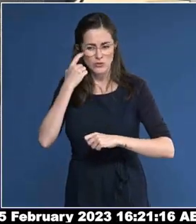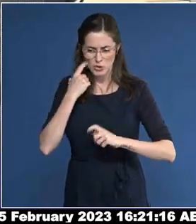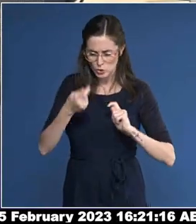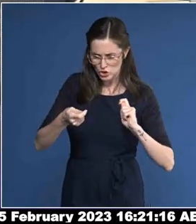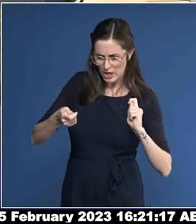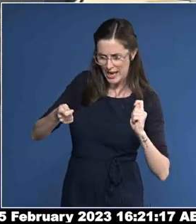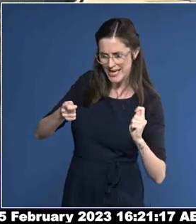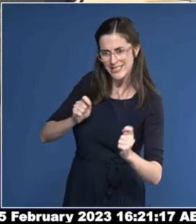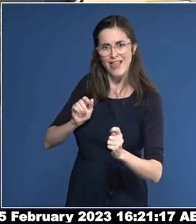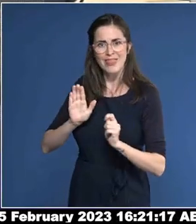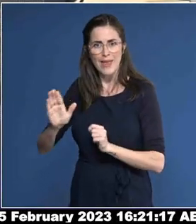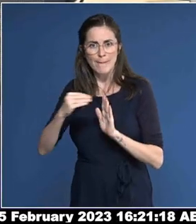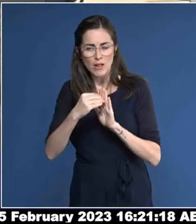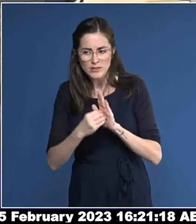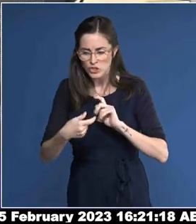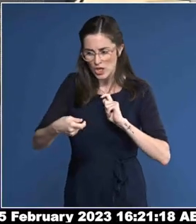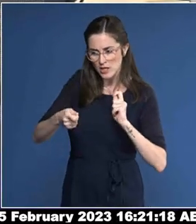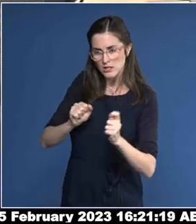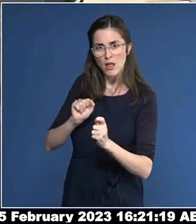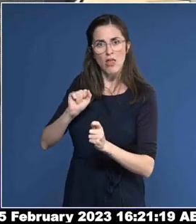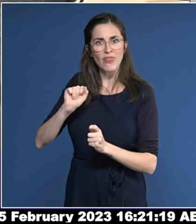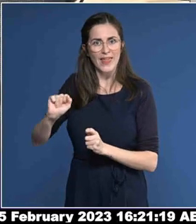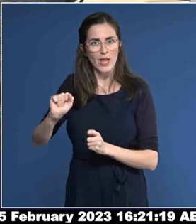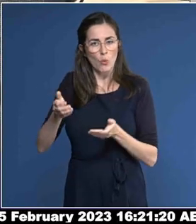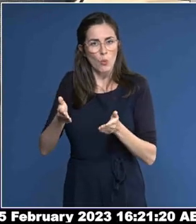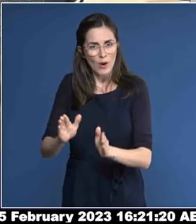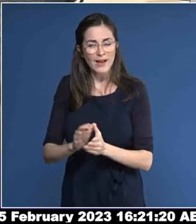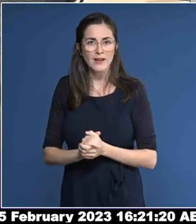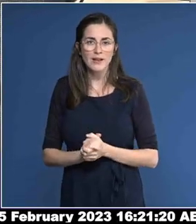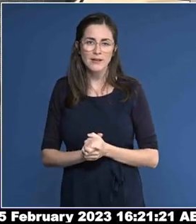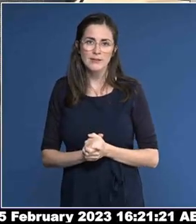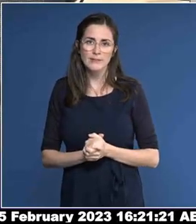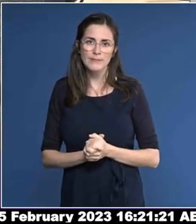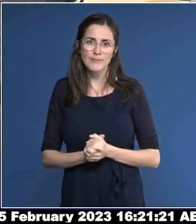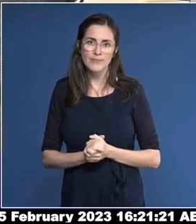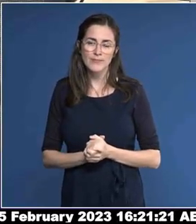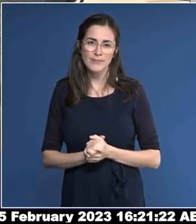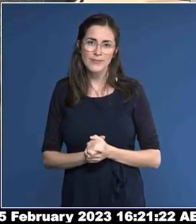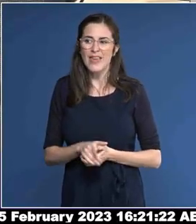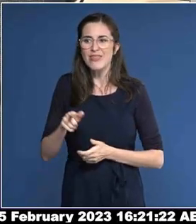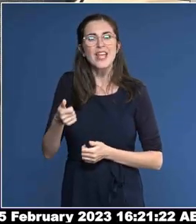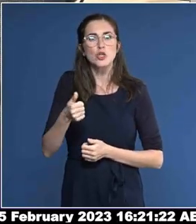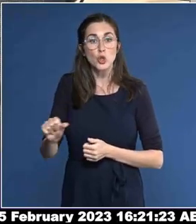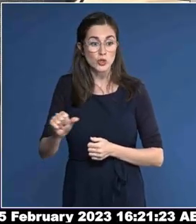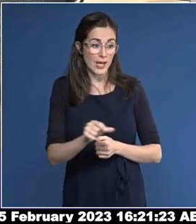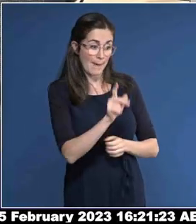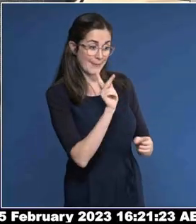participants take plan reassessment or plan review windows as a natural juncture to be able to find alternative support arrangements.